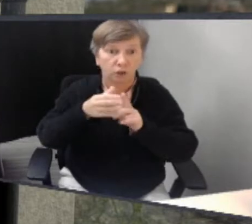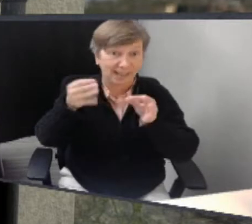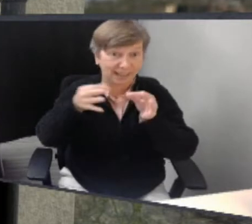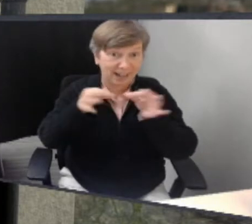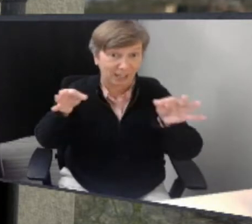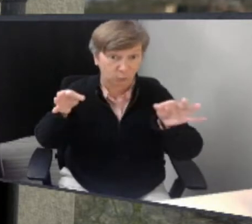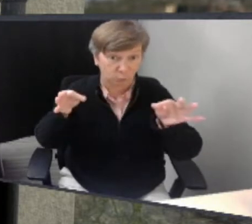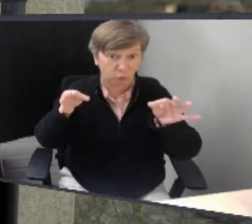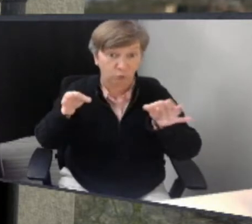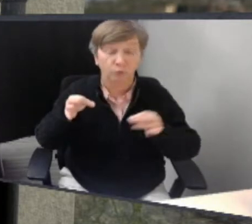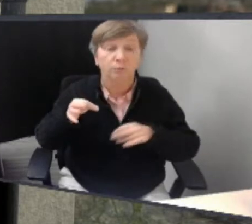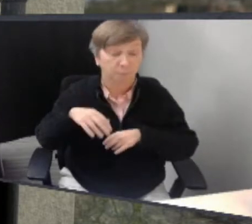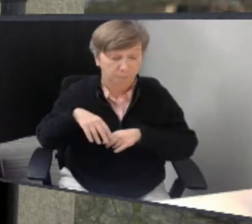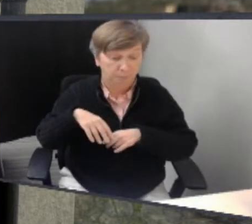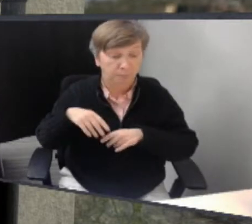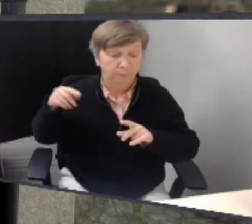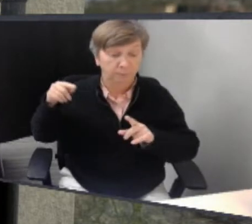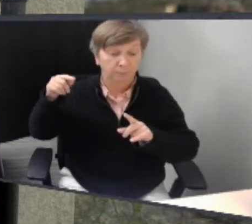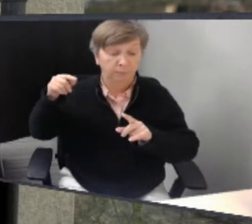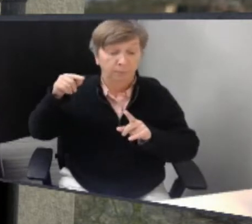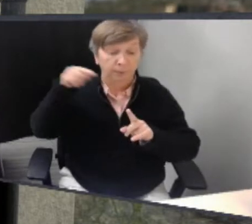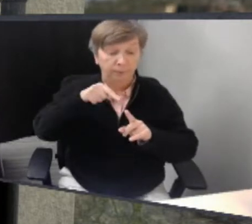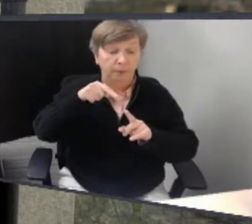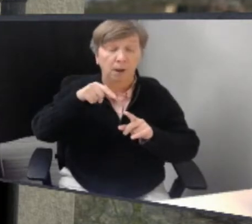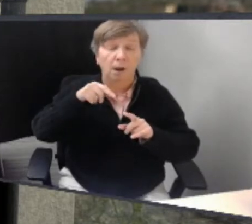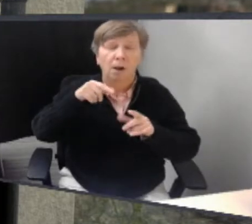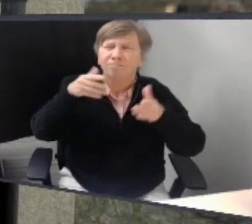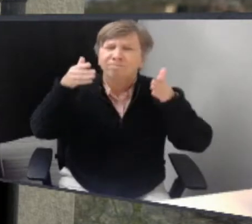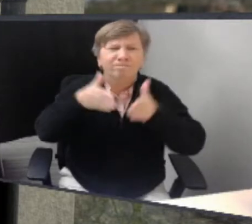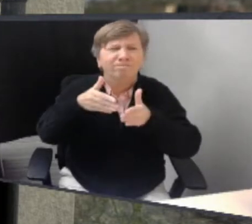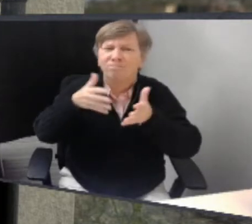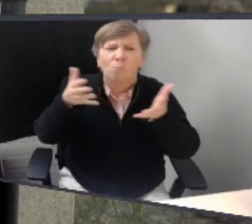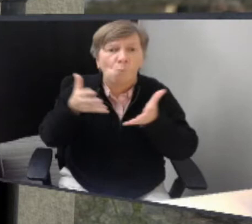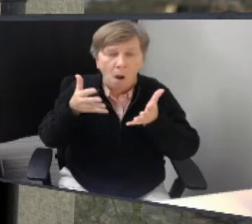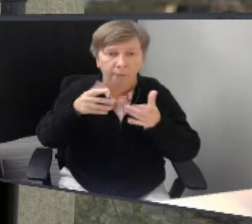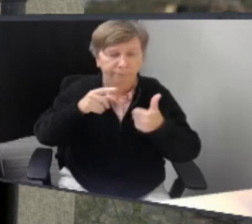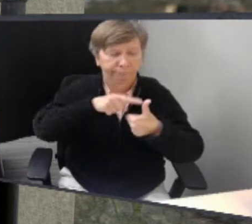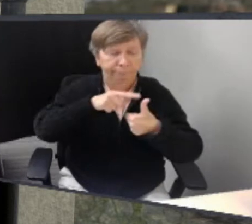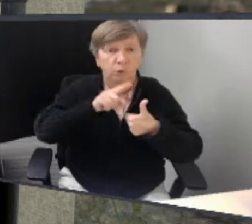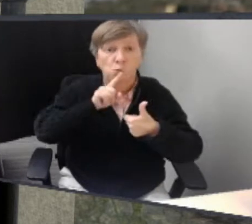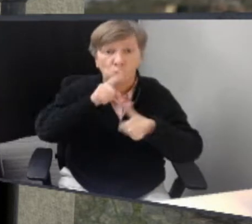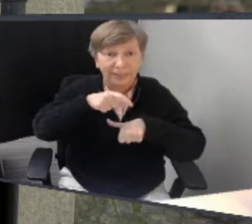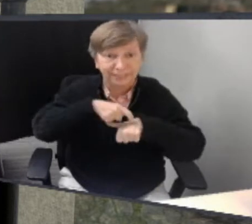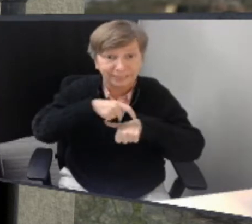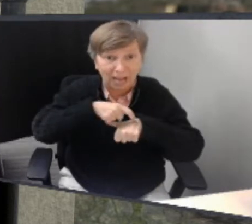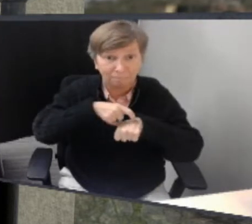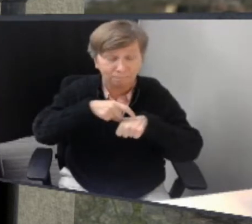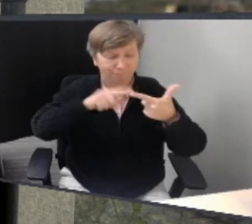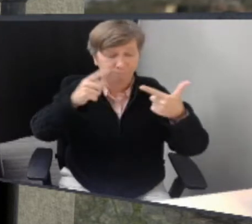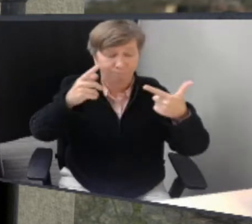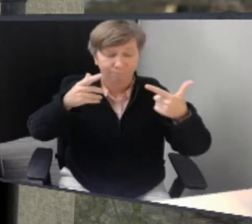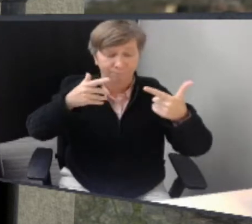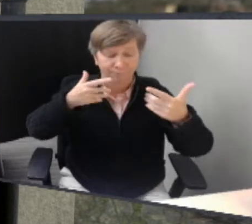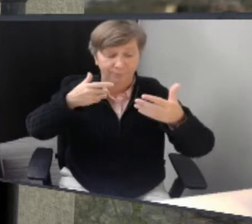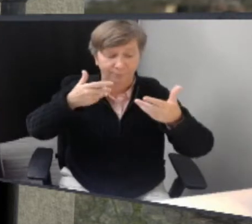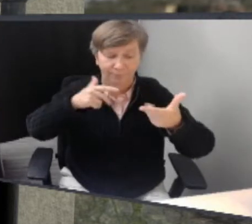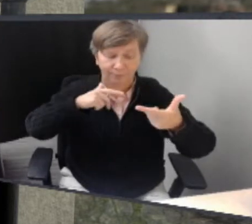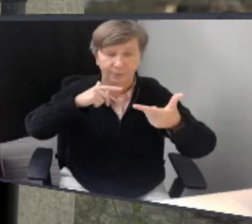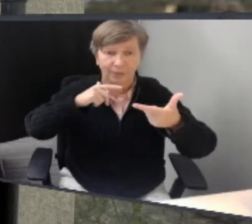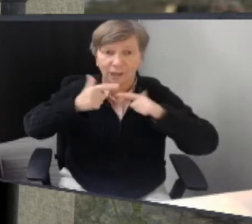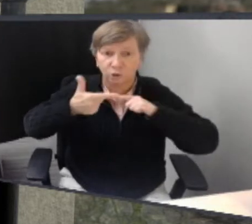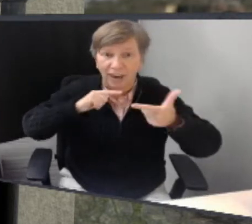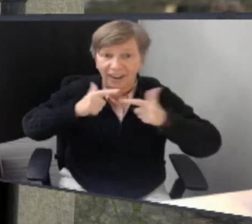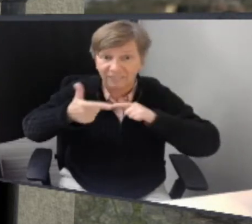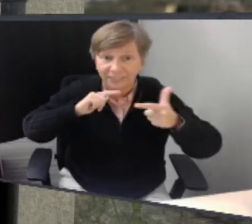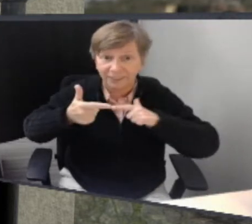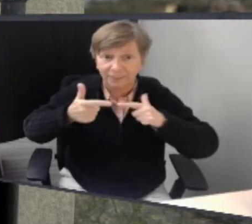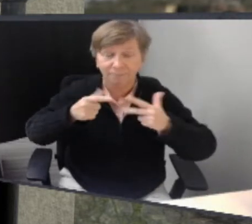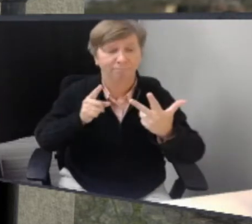And I'm located in the center and culture and language. At NTID, my focus is on real time